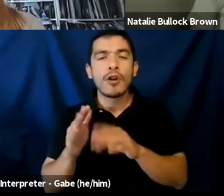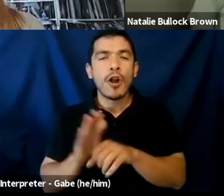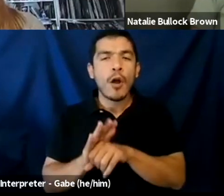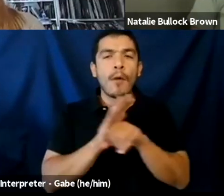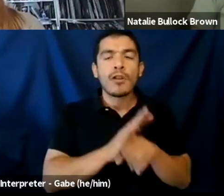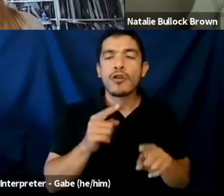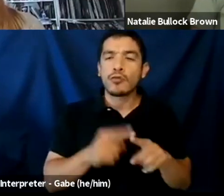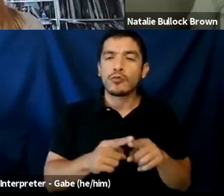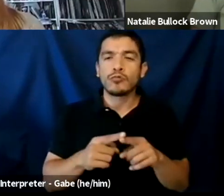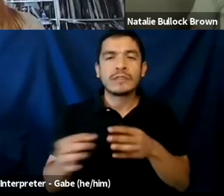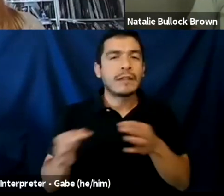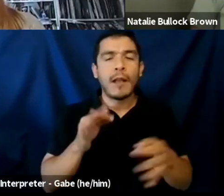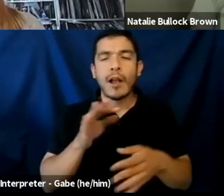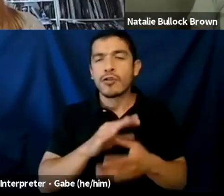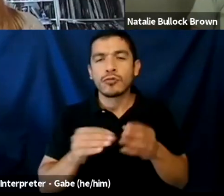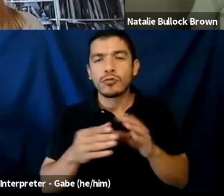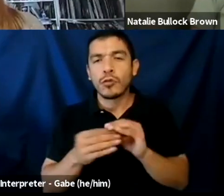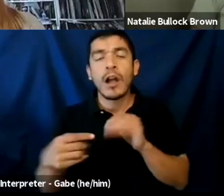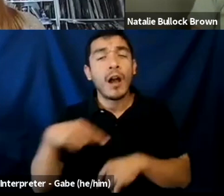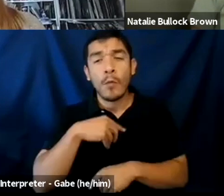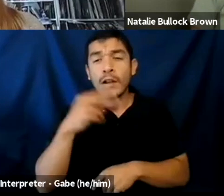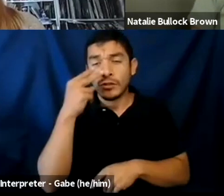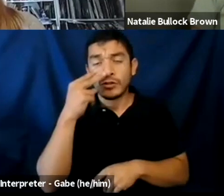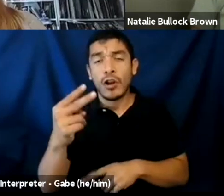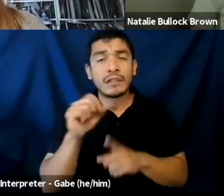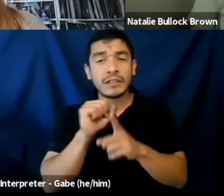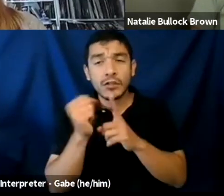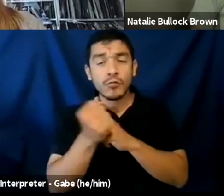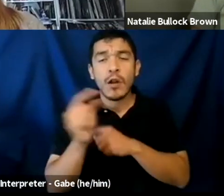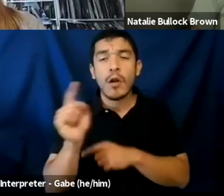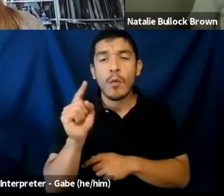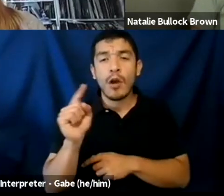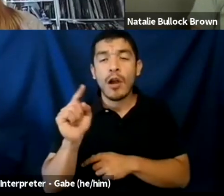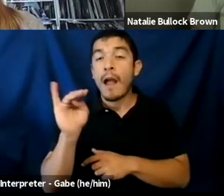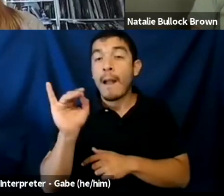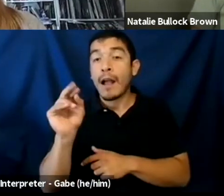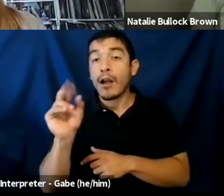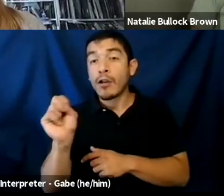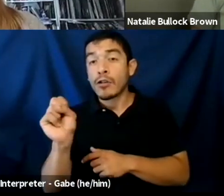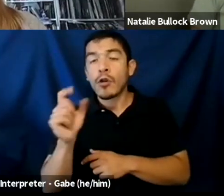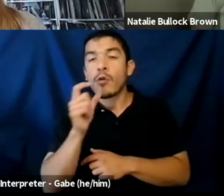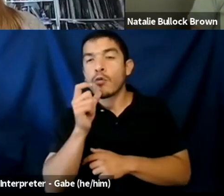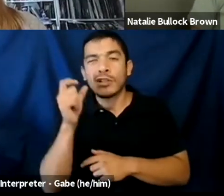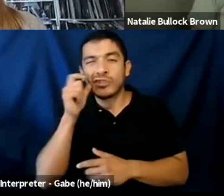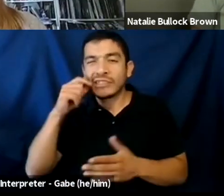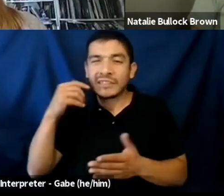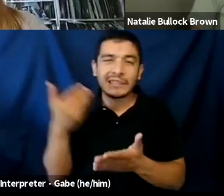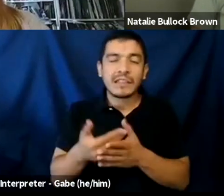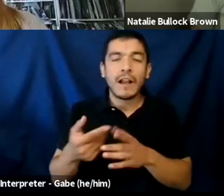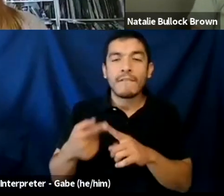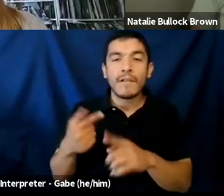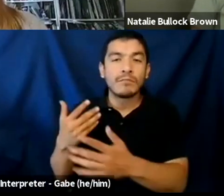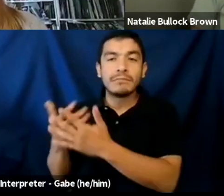And we saw instances where minors who had, again, just come back from captivity, severely traumatized,